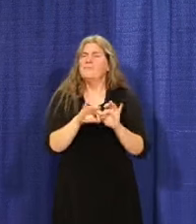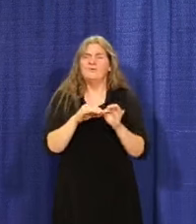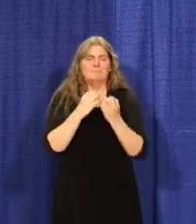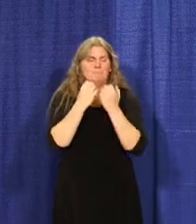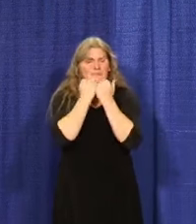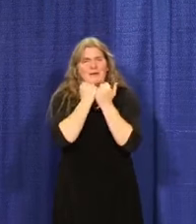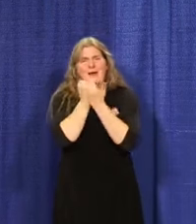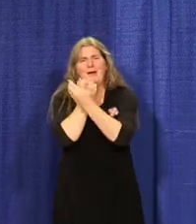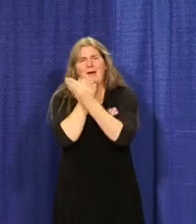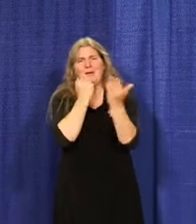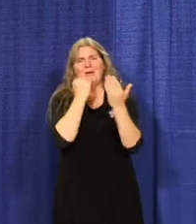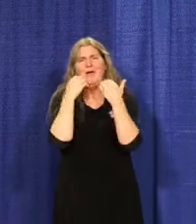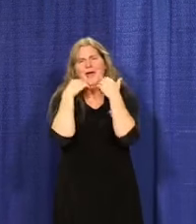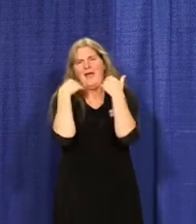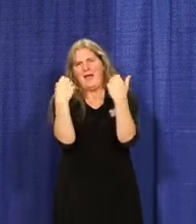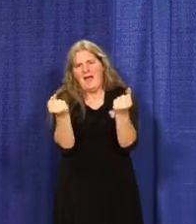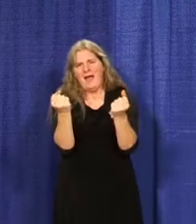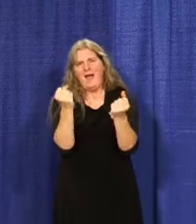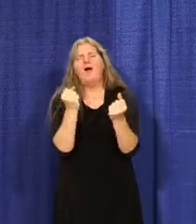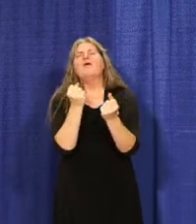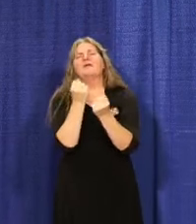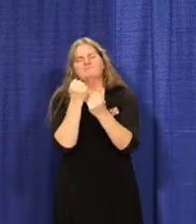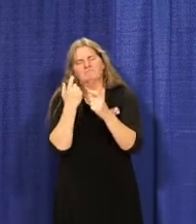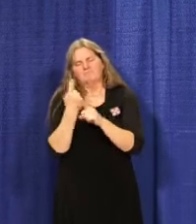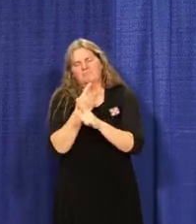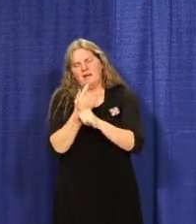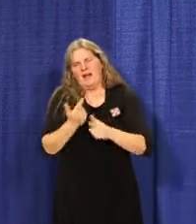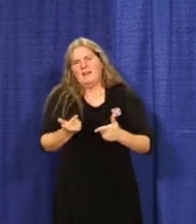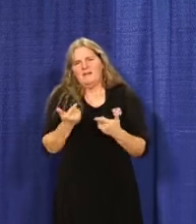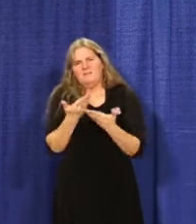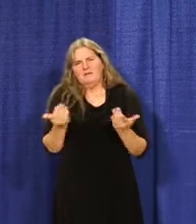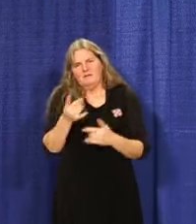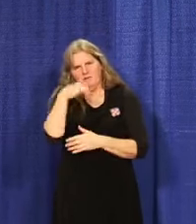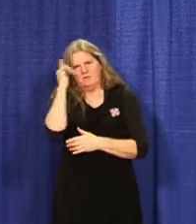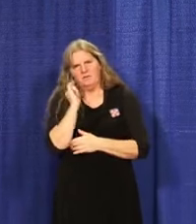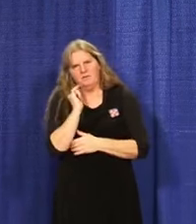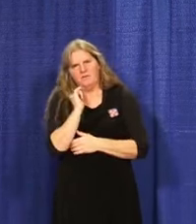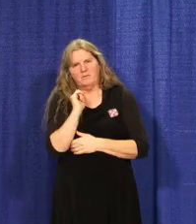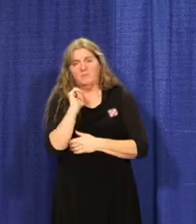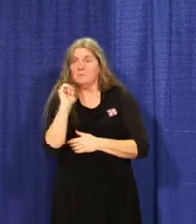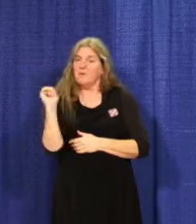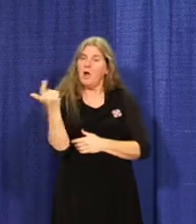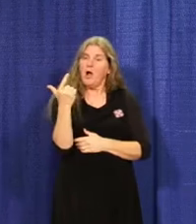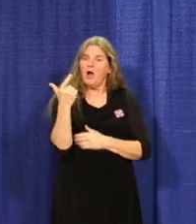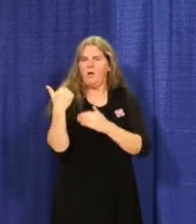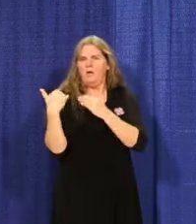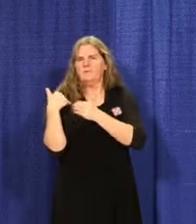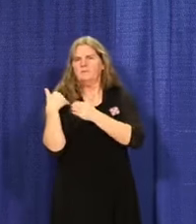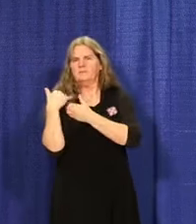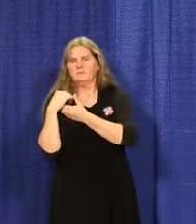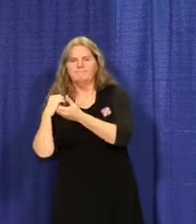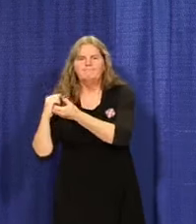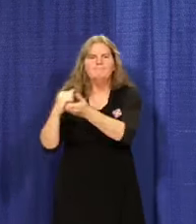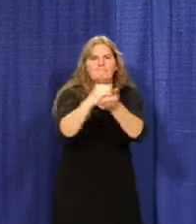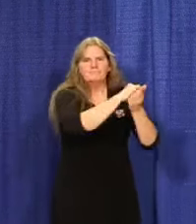well-being of all Yukoners. We all have a role to play in keeping the territory healthy, especially as we move into the